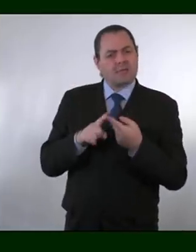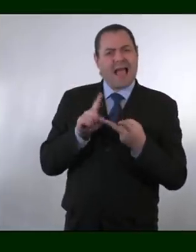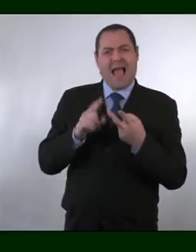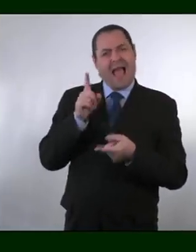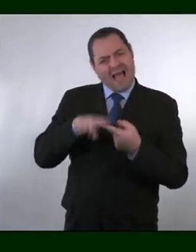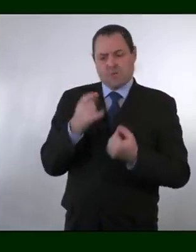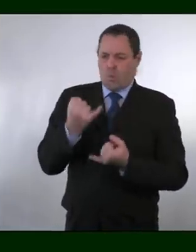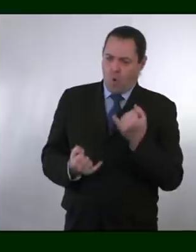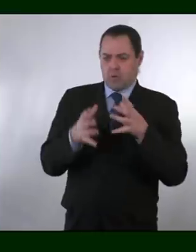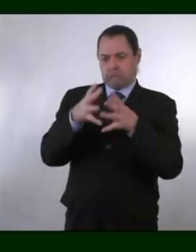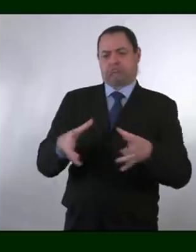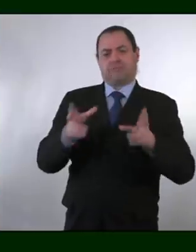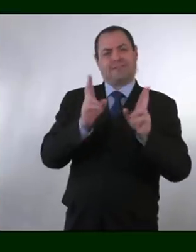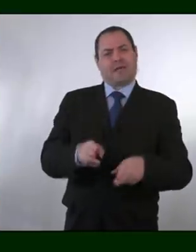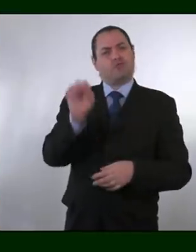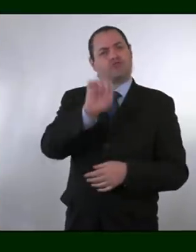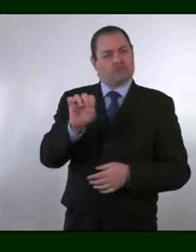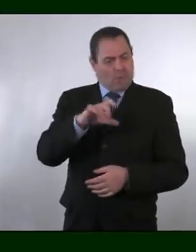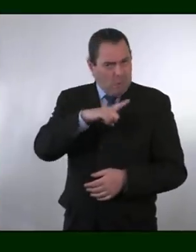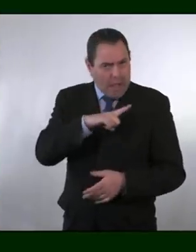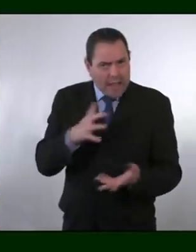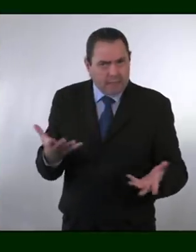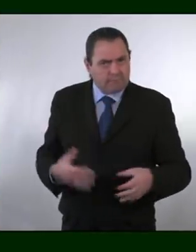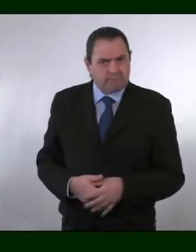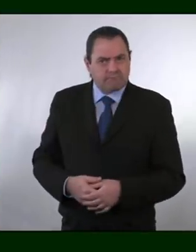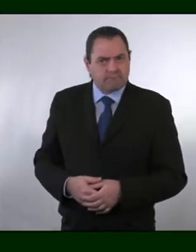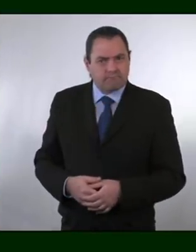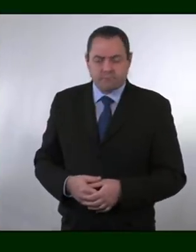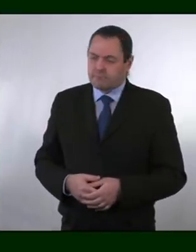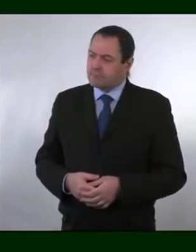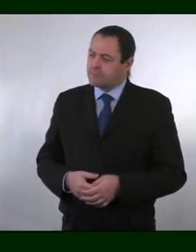deaths in Europe? >>The Prime Minister